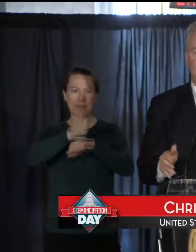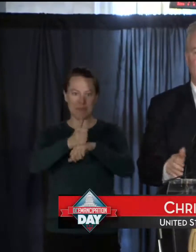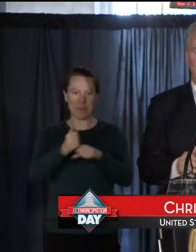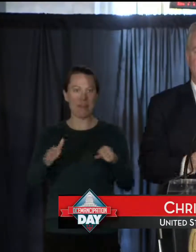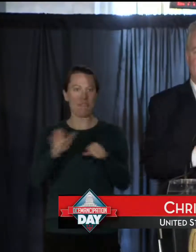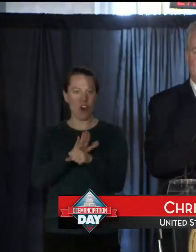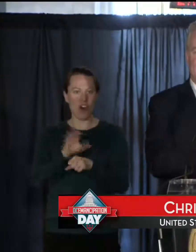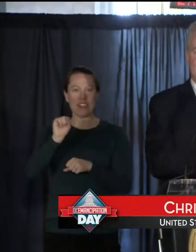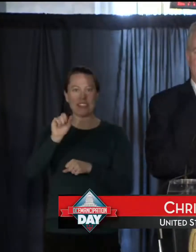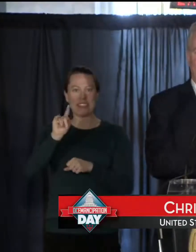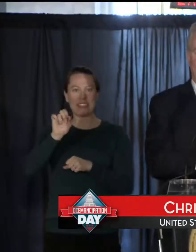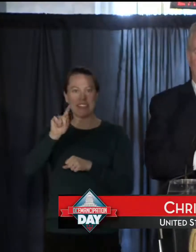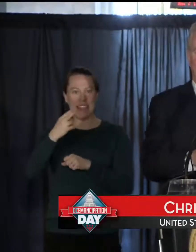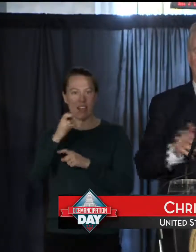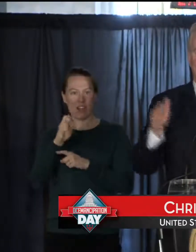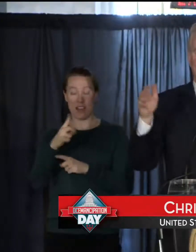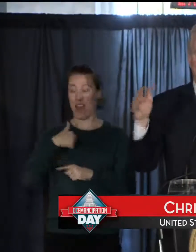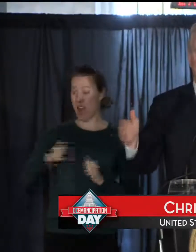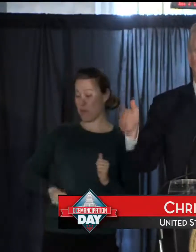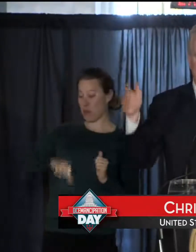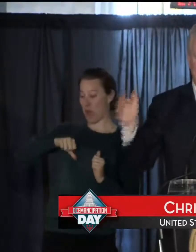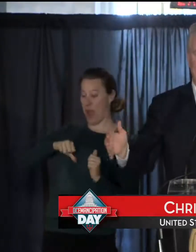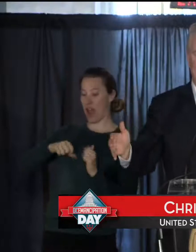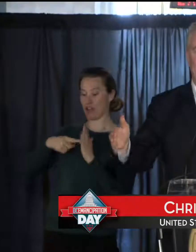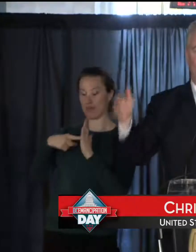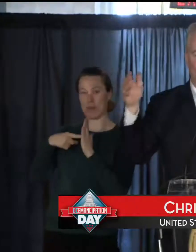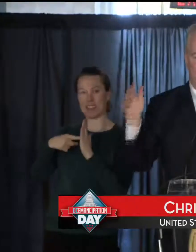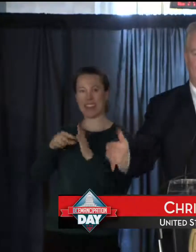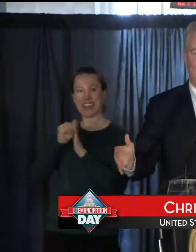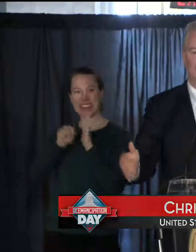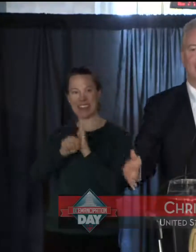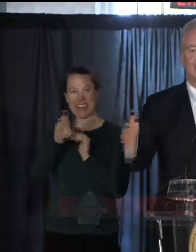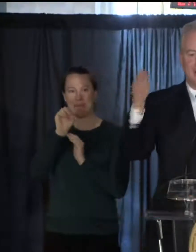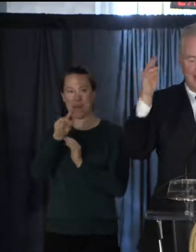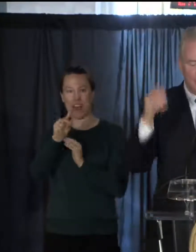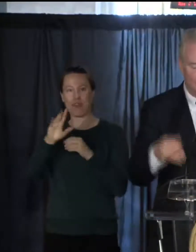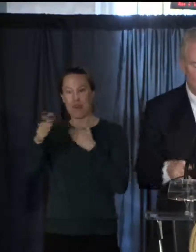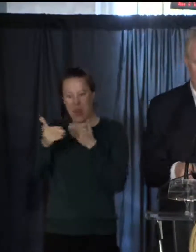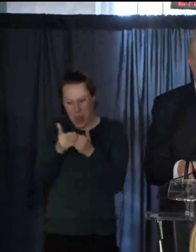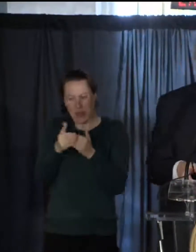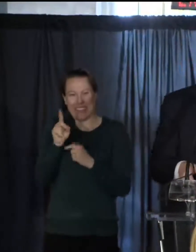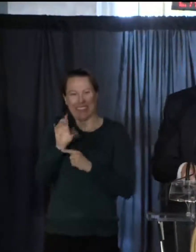REPRESENT THE STATE OF MARYLAND WITH THE NEIGHBORING STATE RIGHT HERE. THANK YOU ALL VERY MUCH FOR WHAT